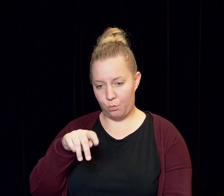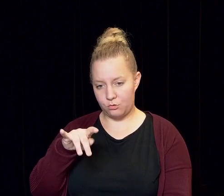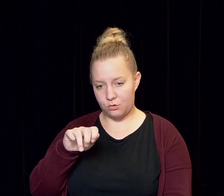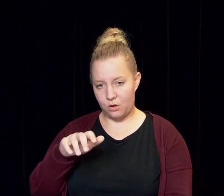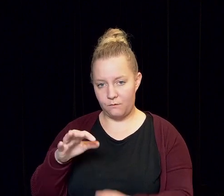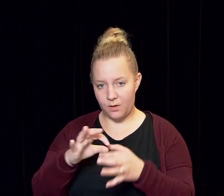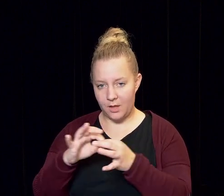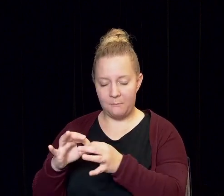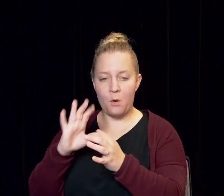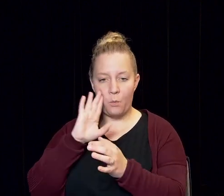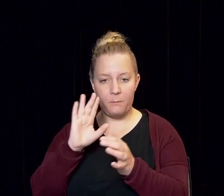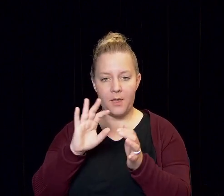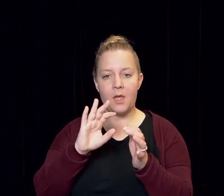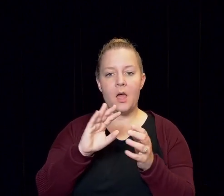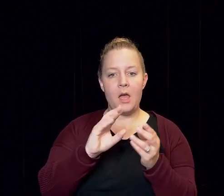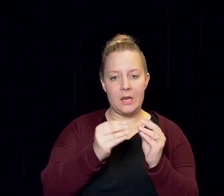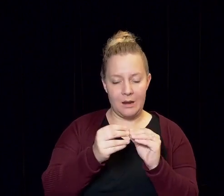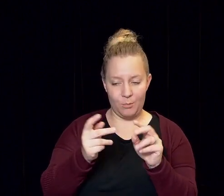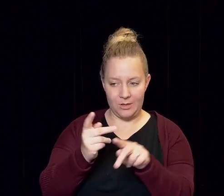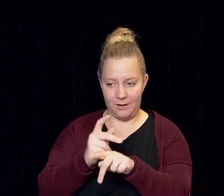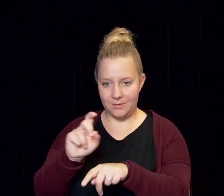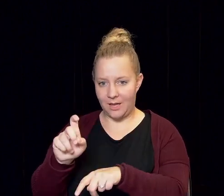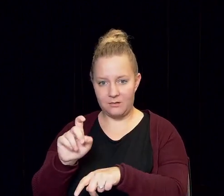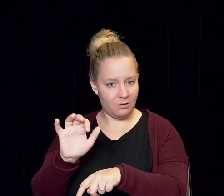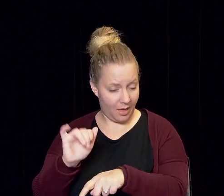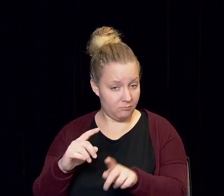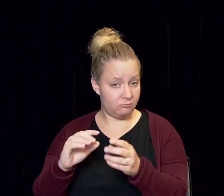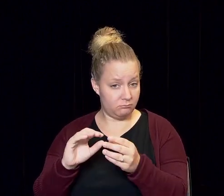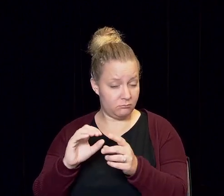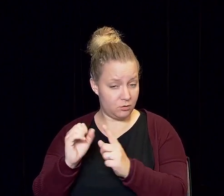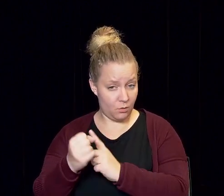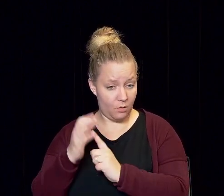times x. So in this case, I'm going to start with that since I know I have to. I'm going